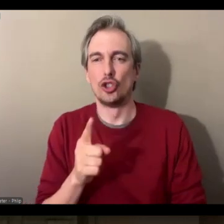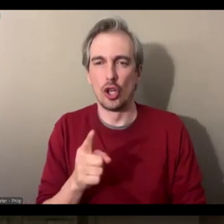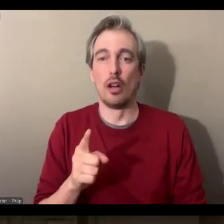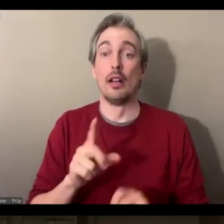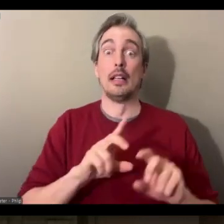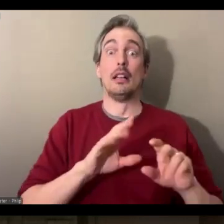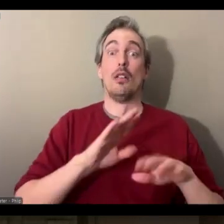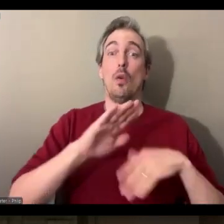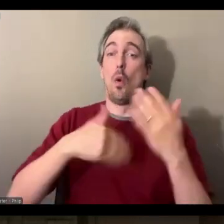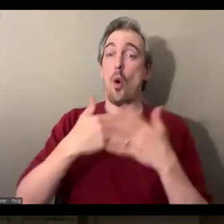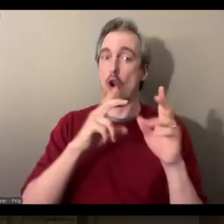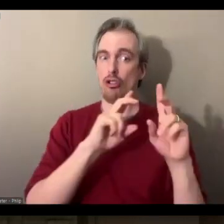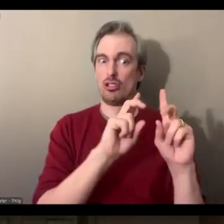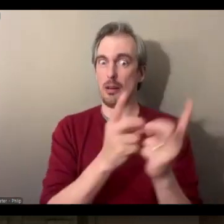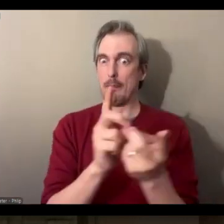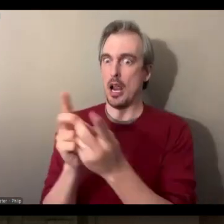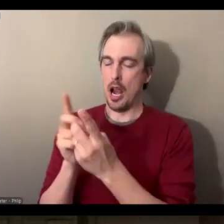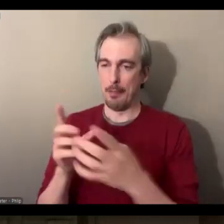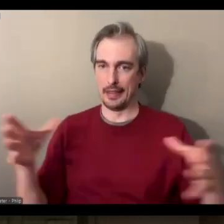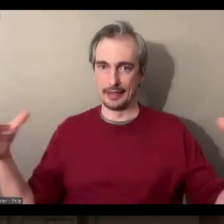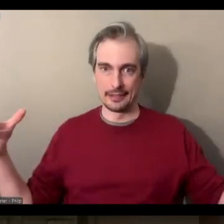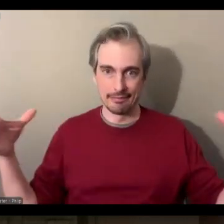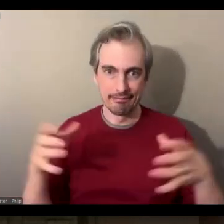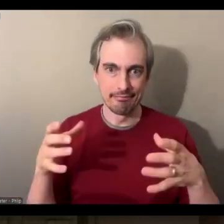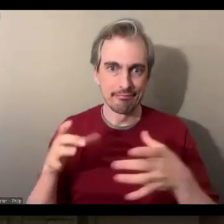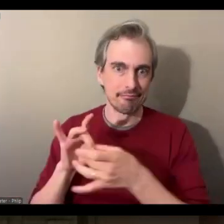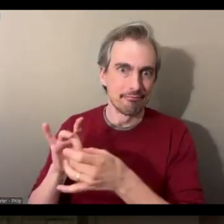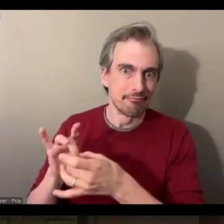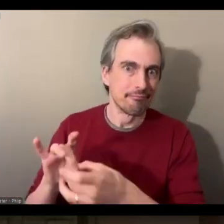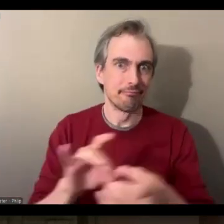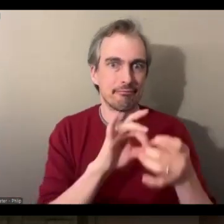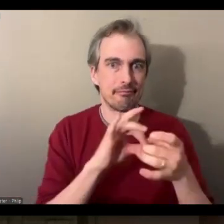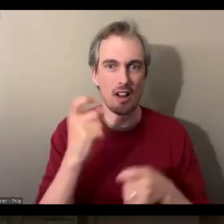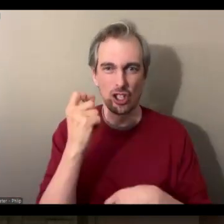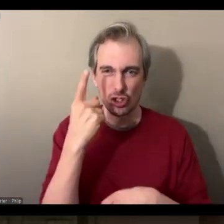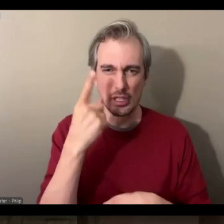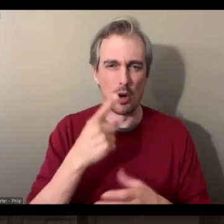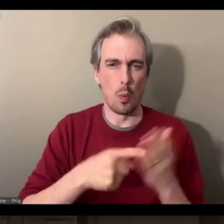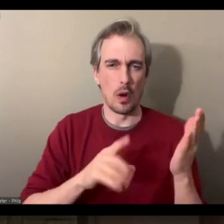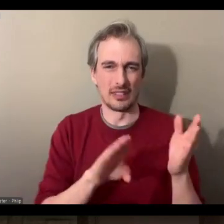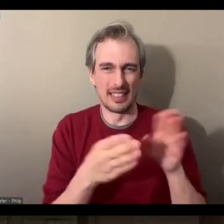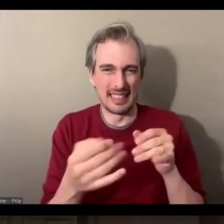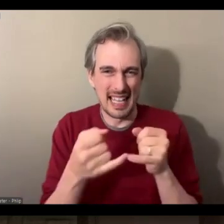same page about: What is this deadline? How do we get to that deadline? And then ultimately,